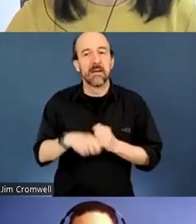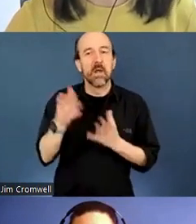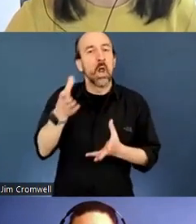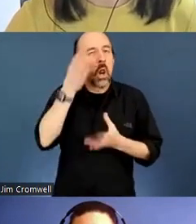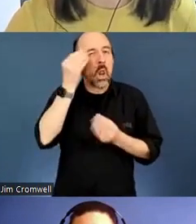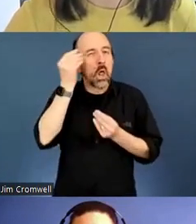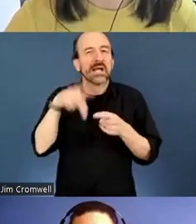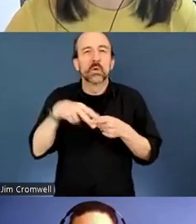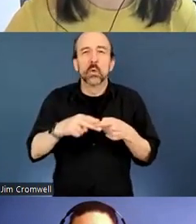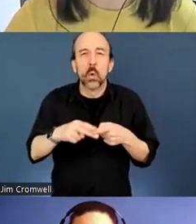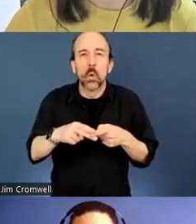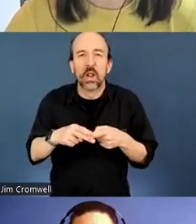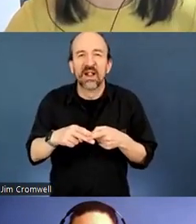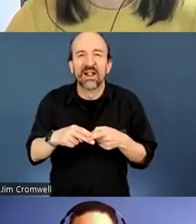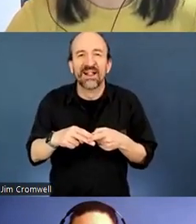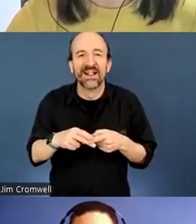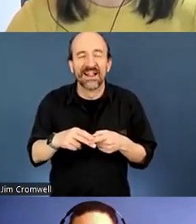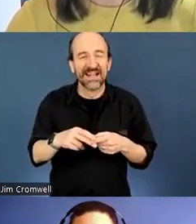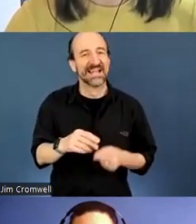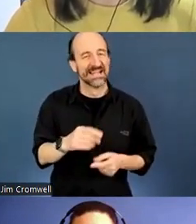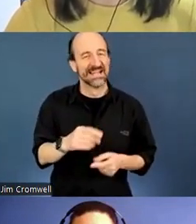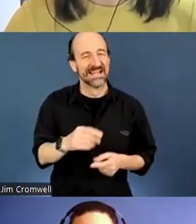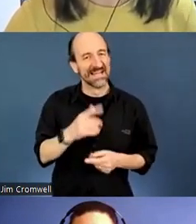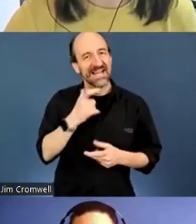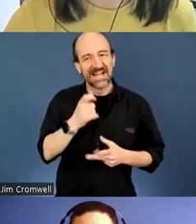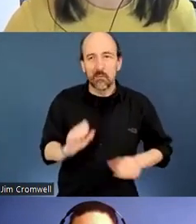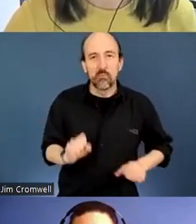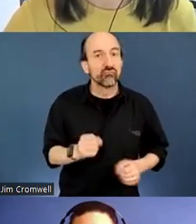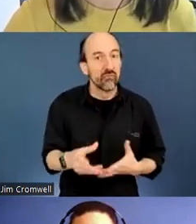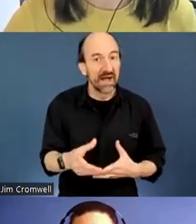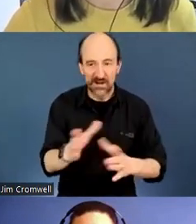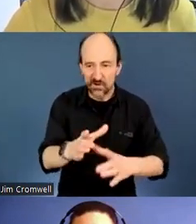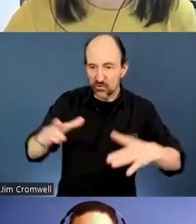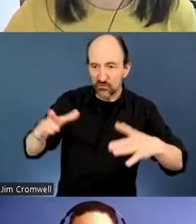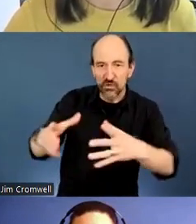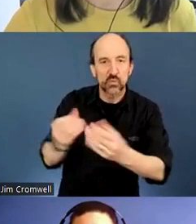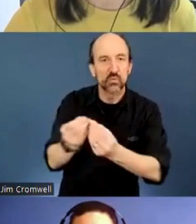it can provide community groups with the information they want and